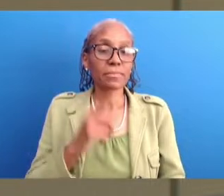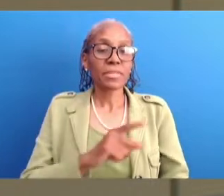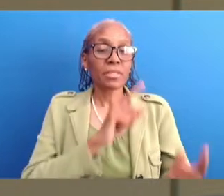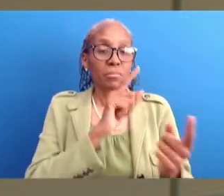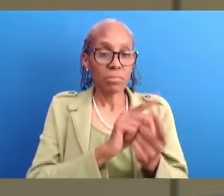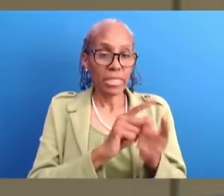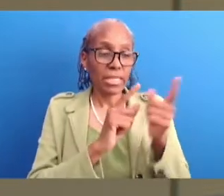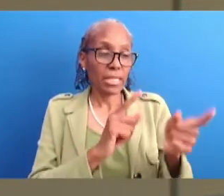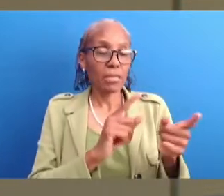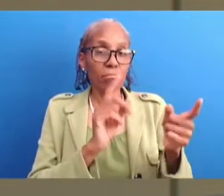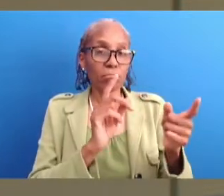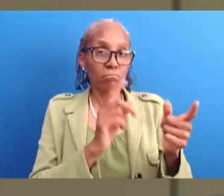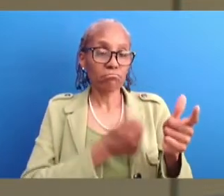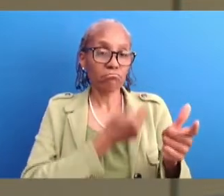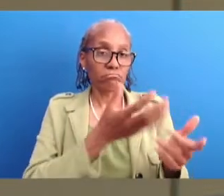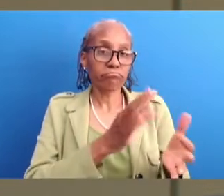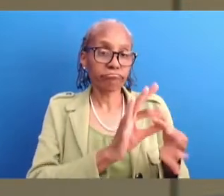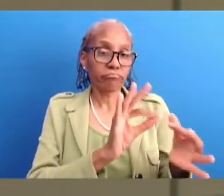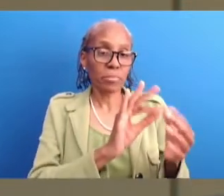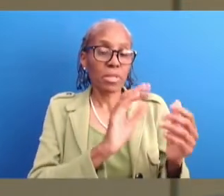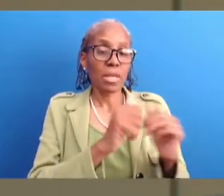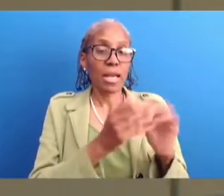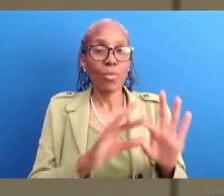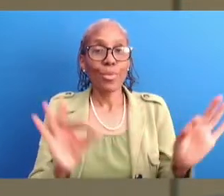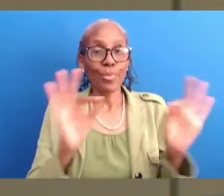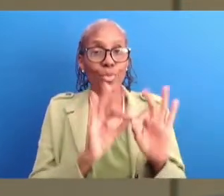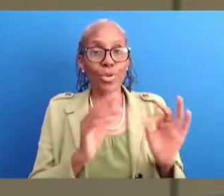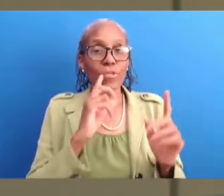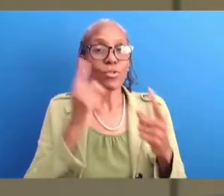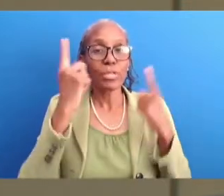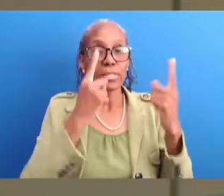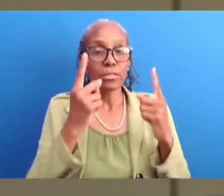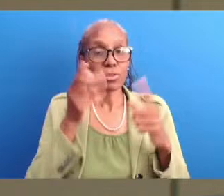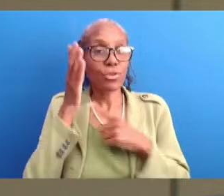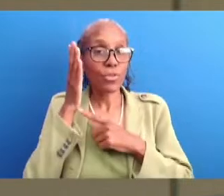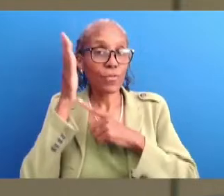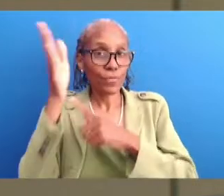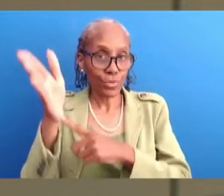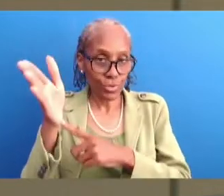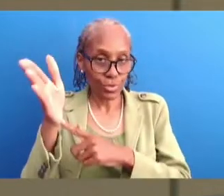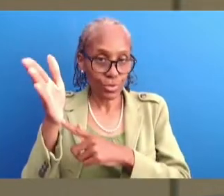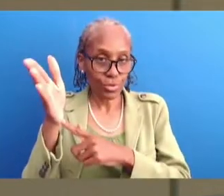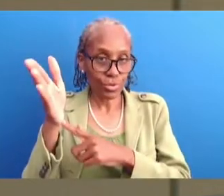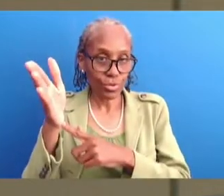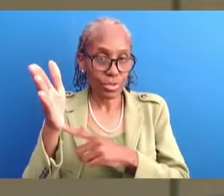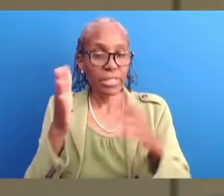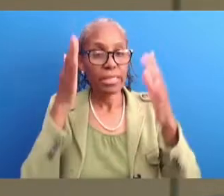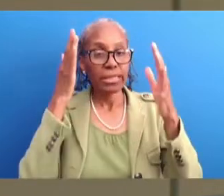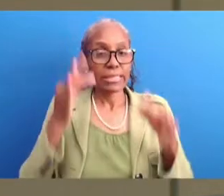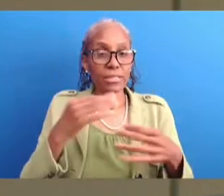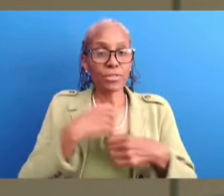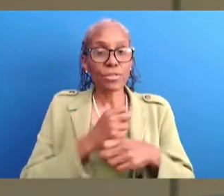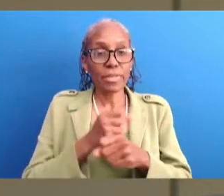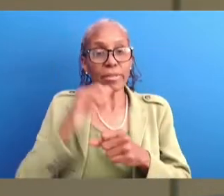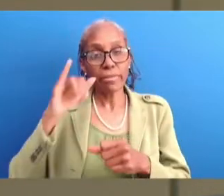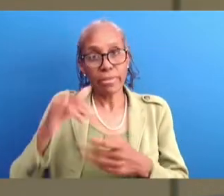LIKE WONDERFUL EXPERIENCE OF MEETING WITH HIM AND HIM TALKING